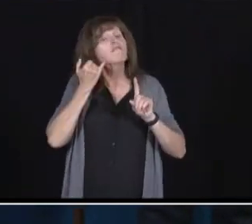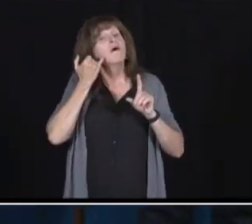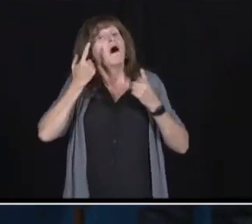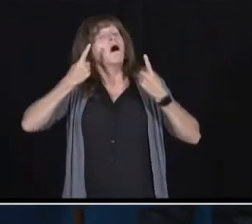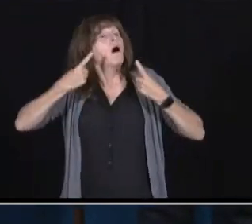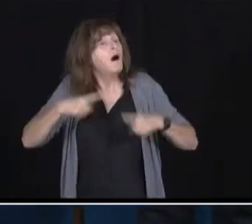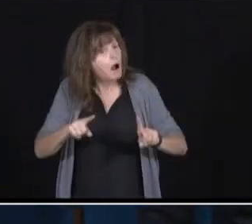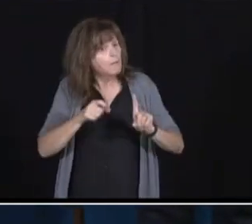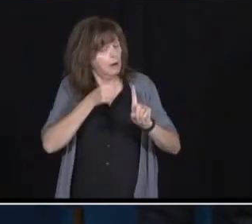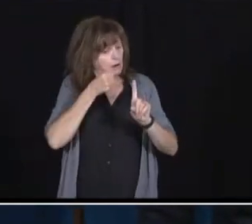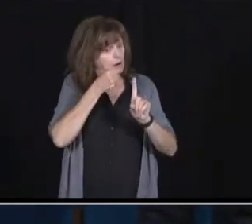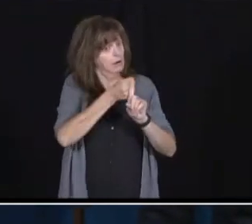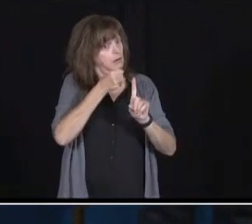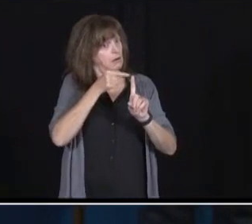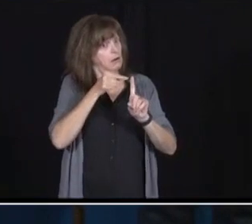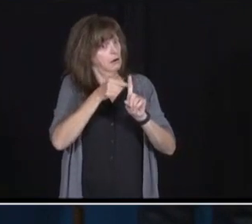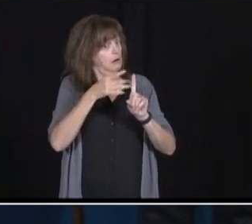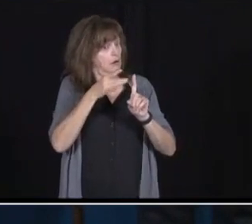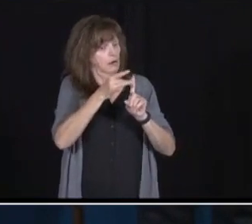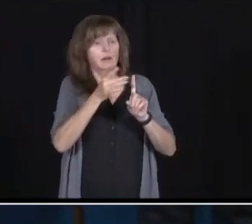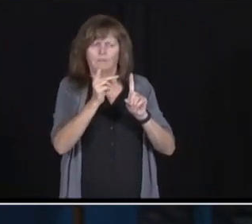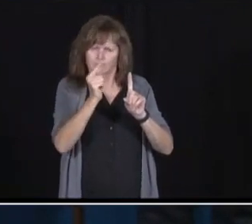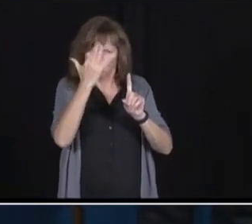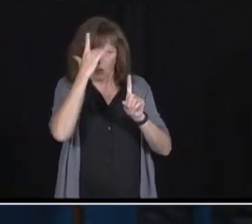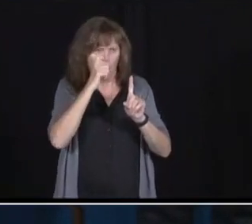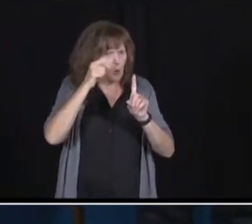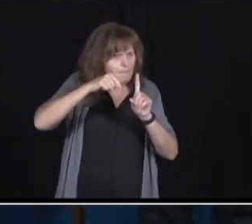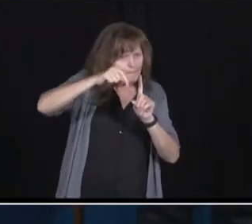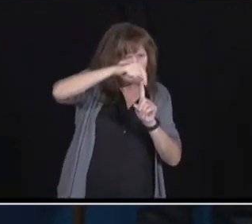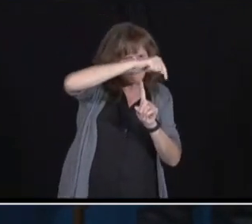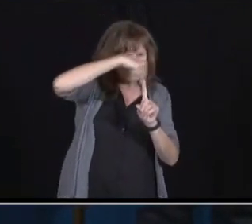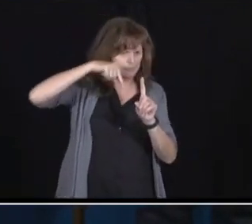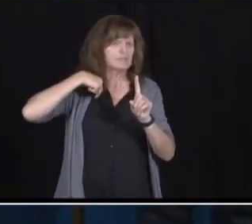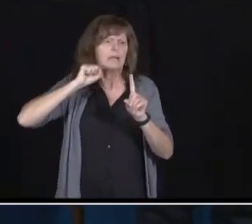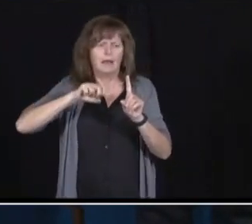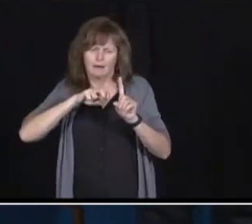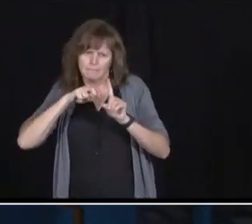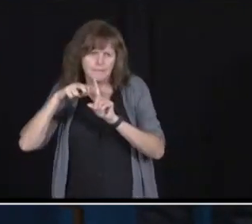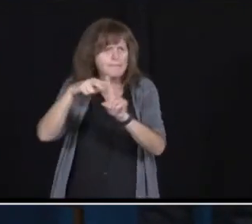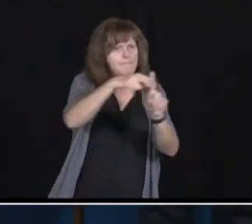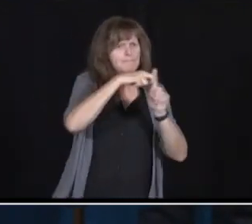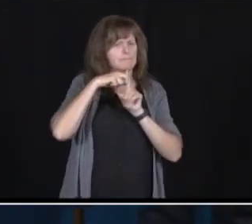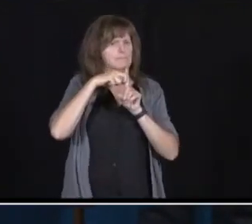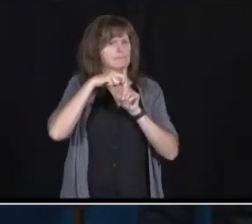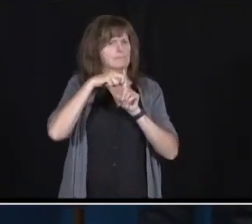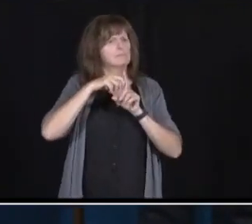And so that will allow if in fact, which we hope we don't have to deal with, there is no break